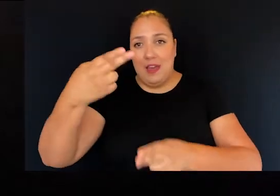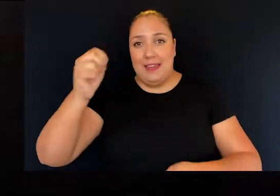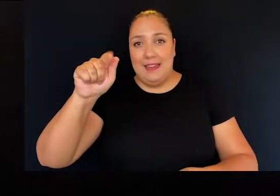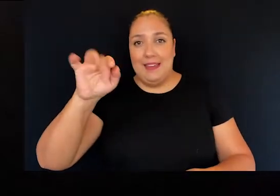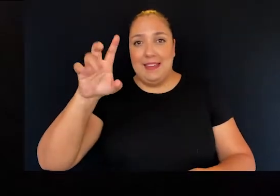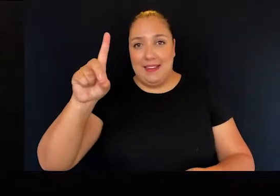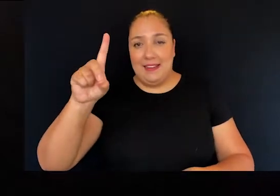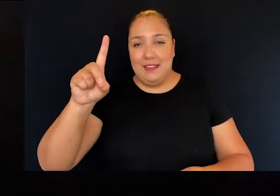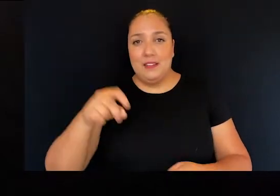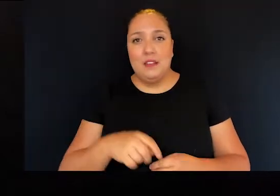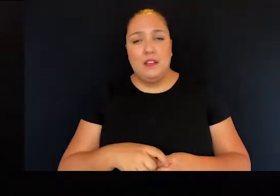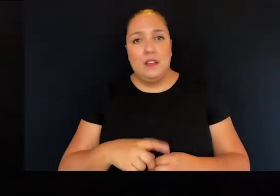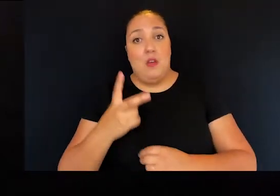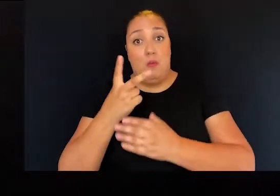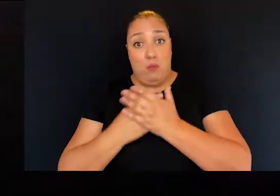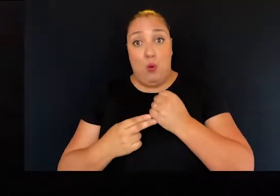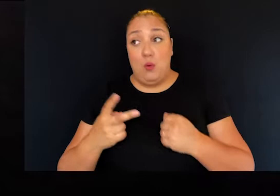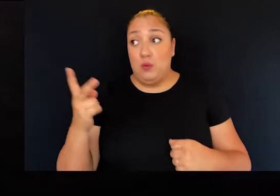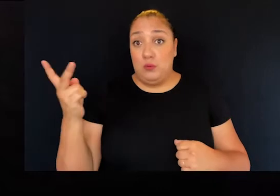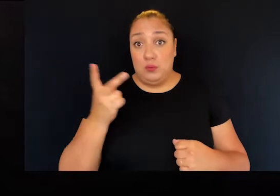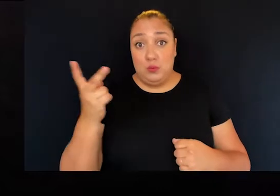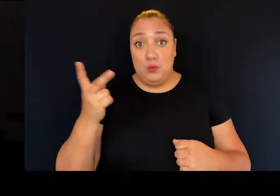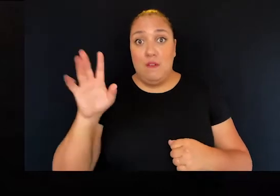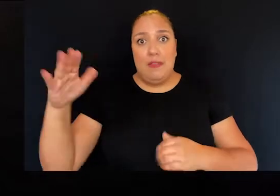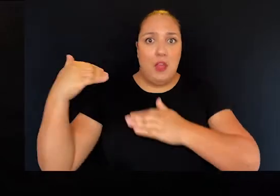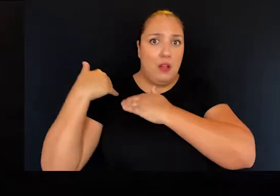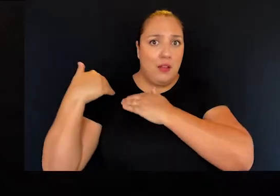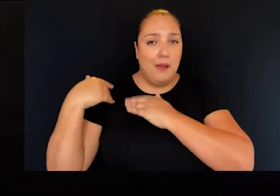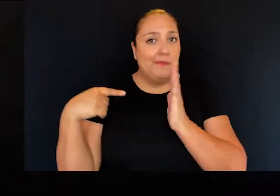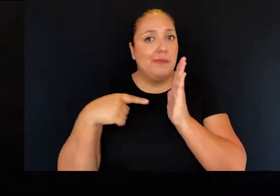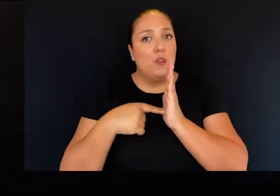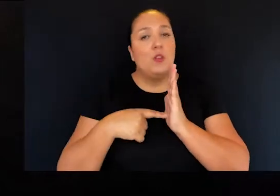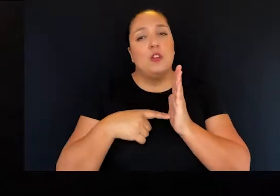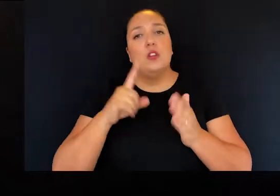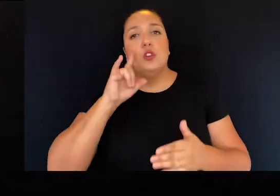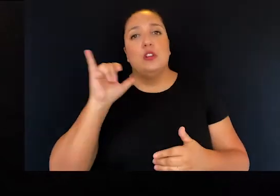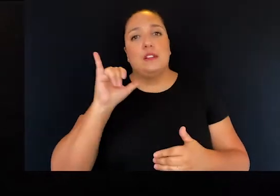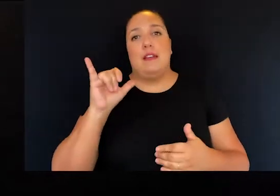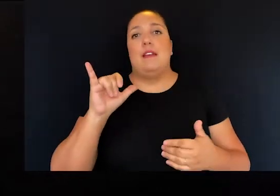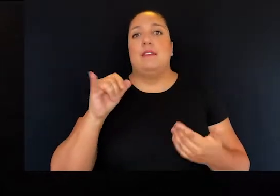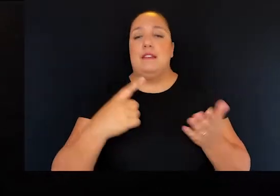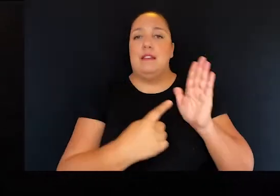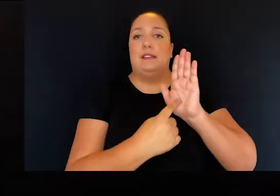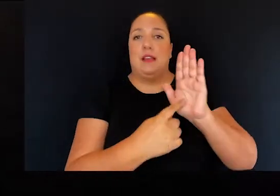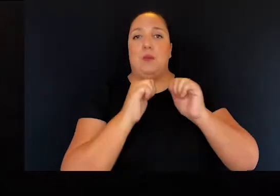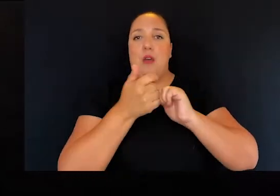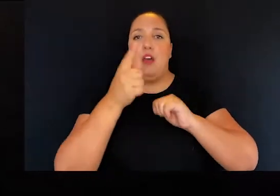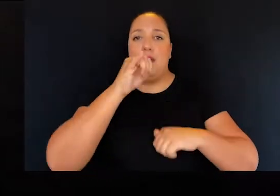from her Renaissance album. And both Lizzo and Beyoncé́'s accountability serve as an example of how activism can lead